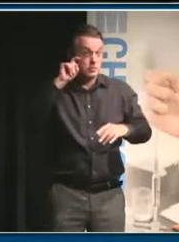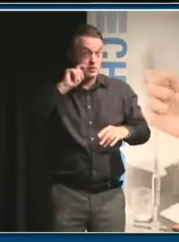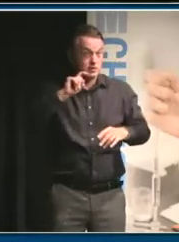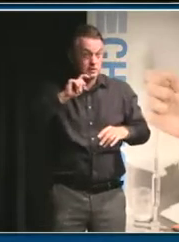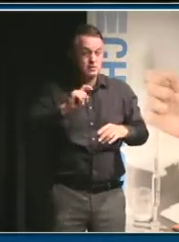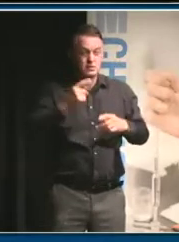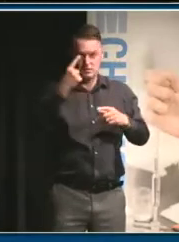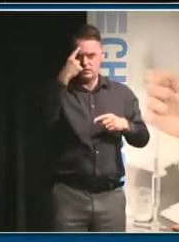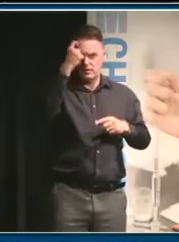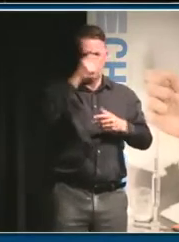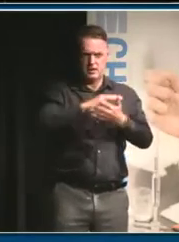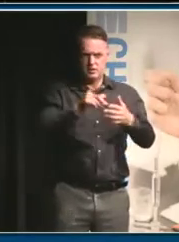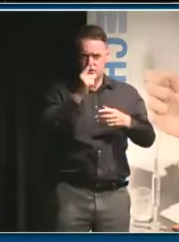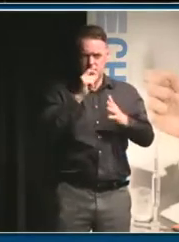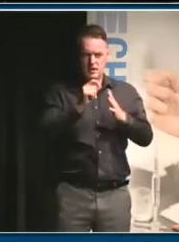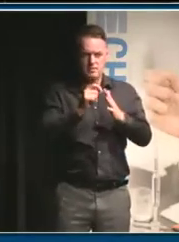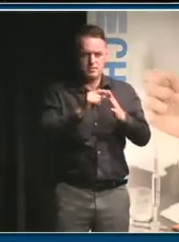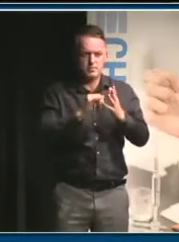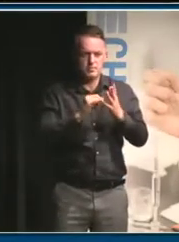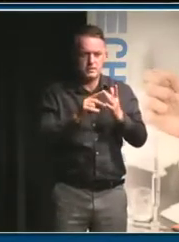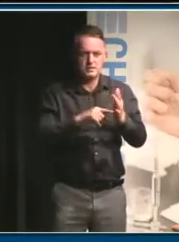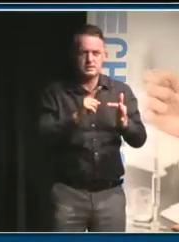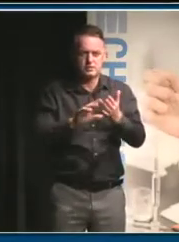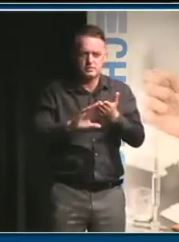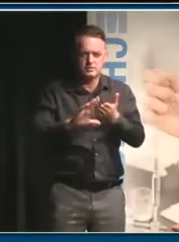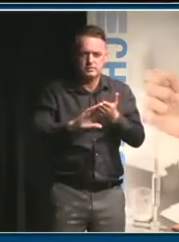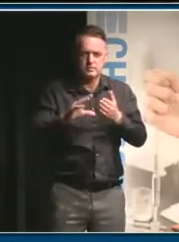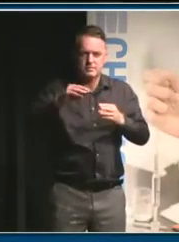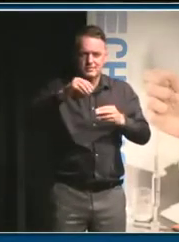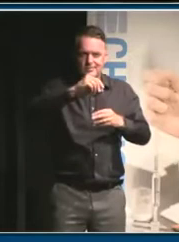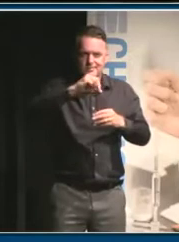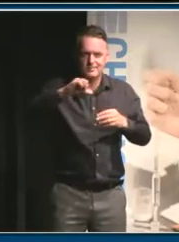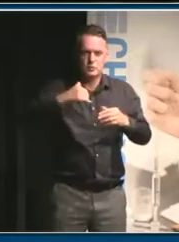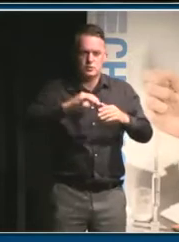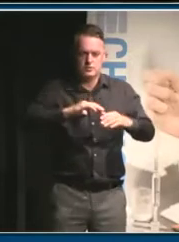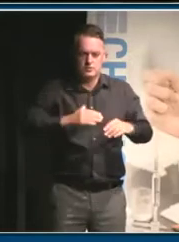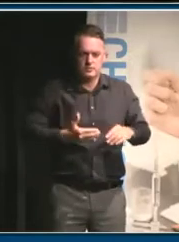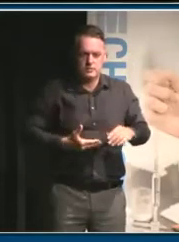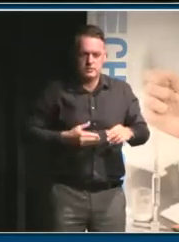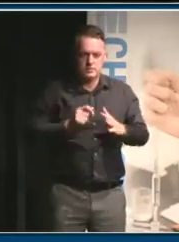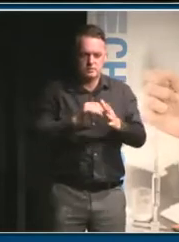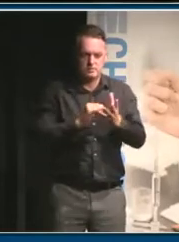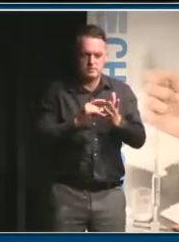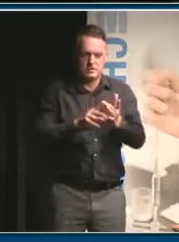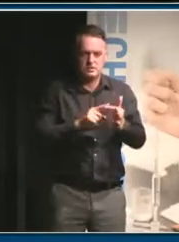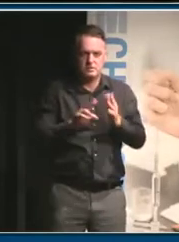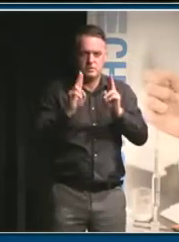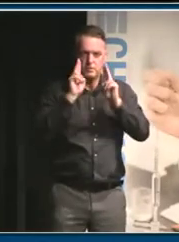do these passive desalinations or in agriculture, passive purifications of water. We have it really